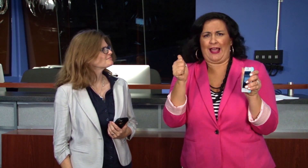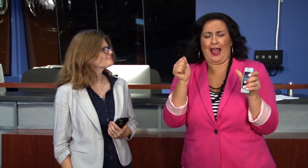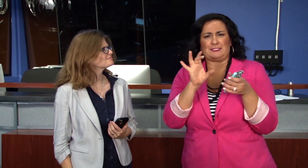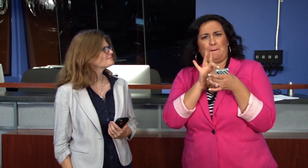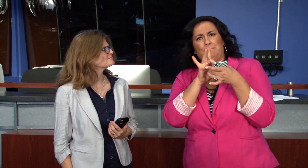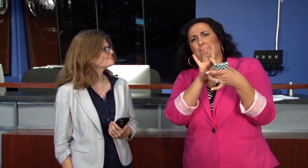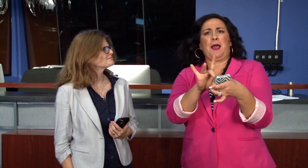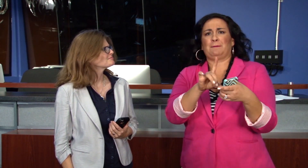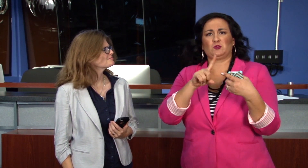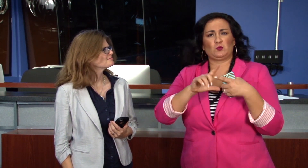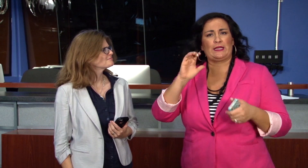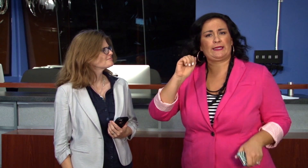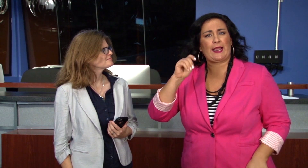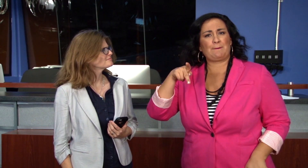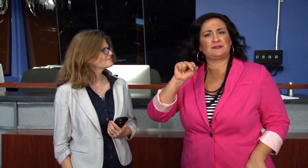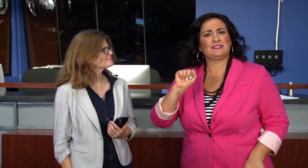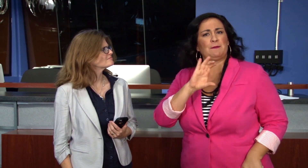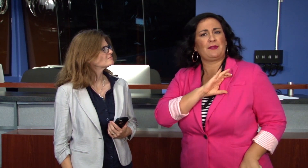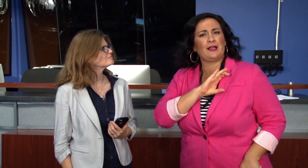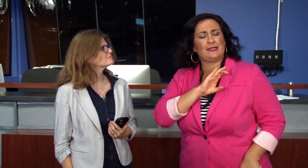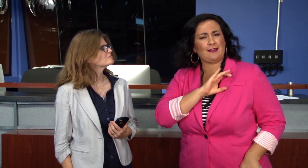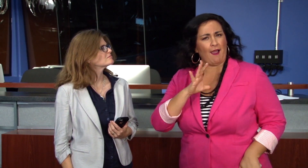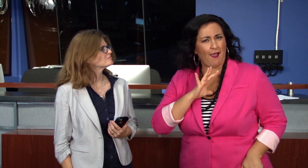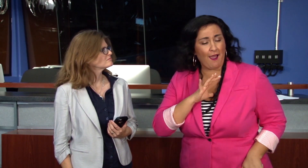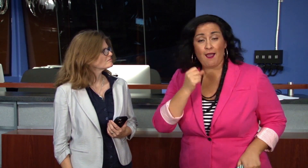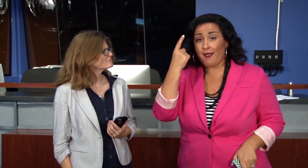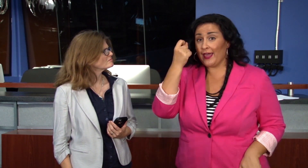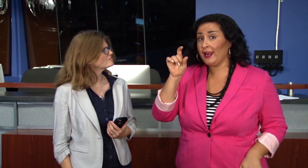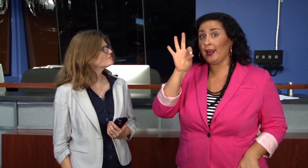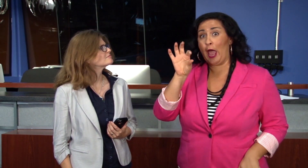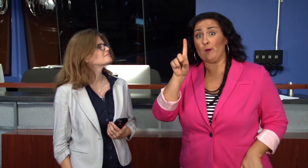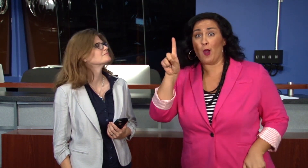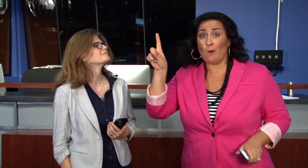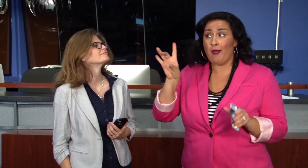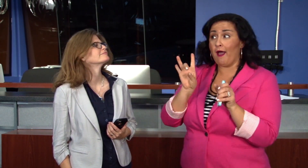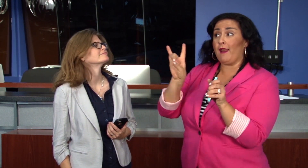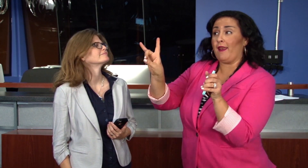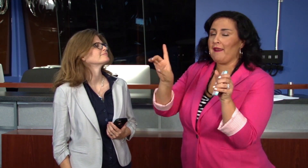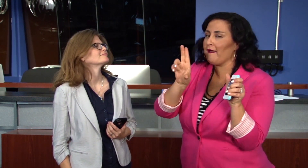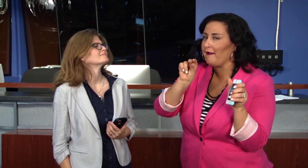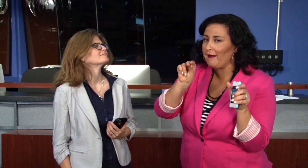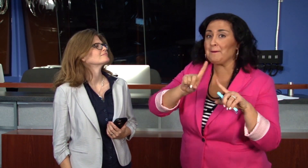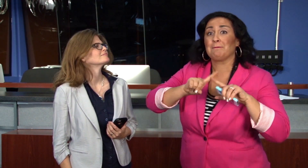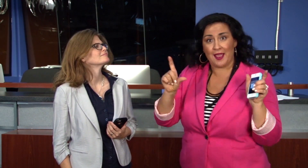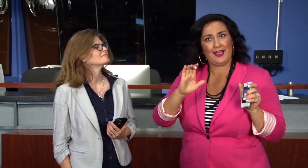with campus police right away. The app does not allow for text to 911 calls but it will